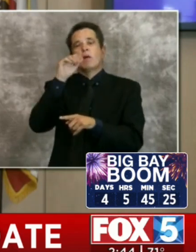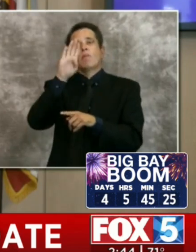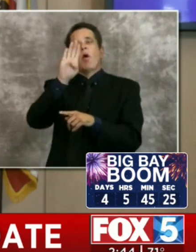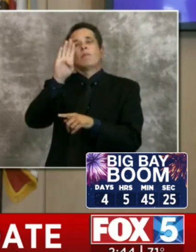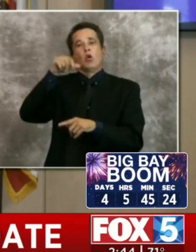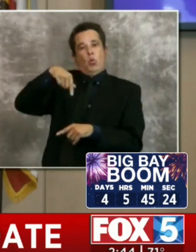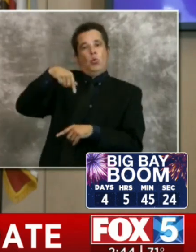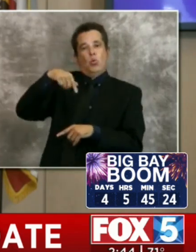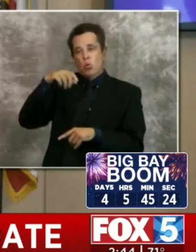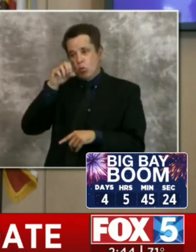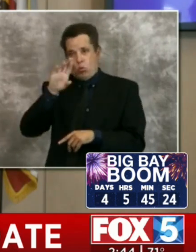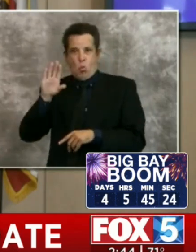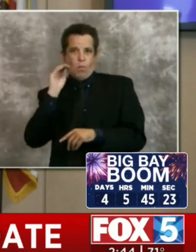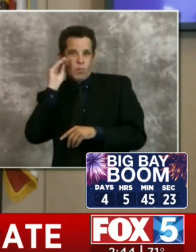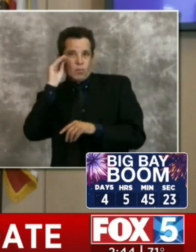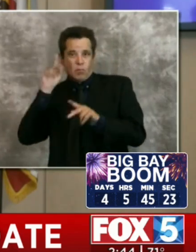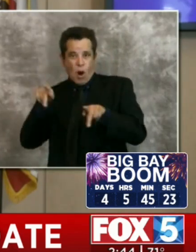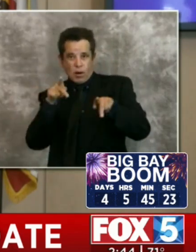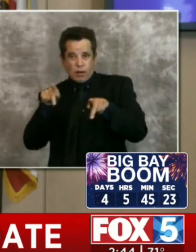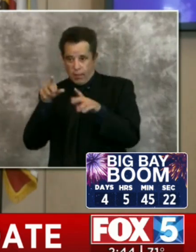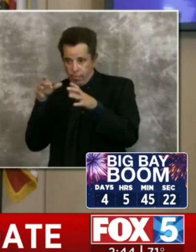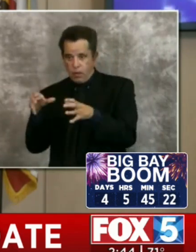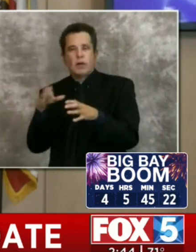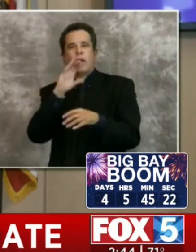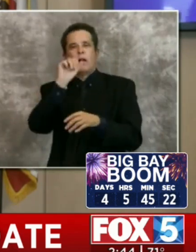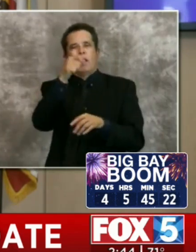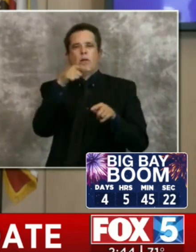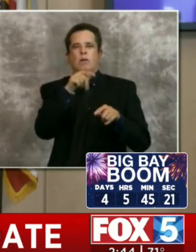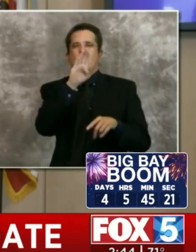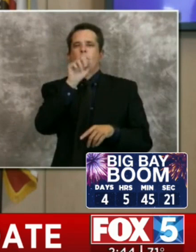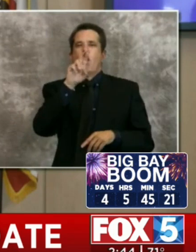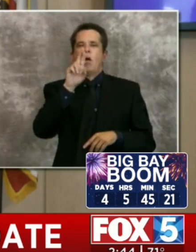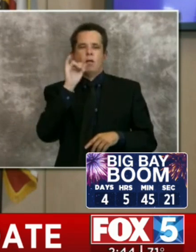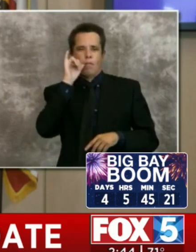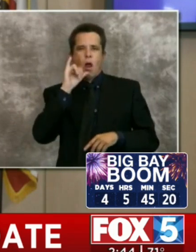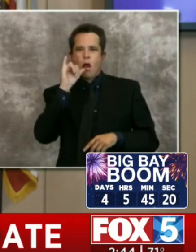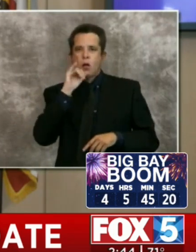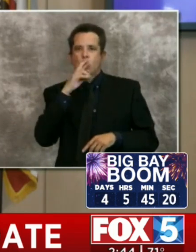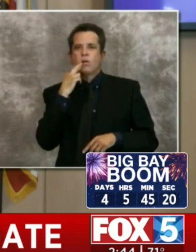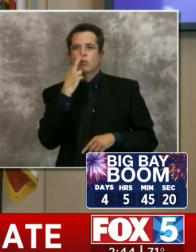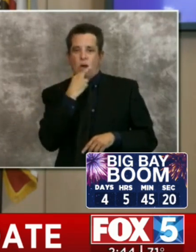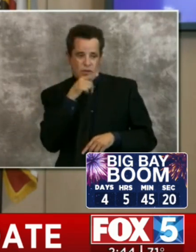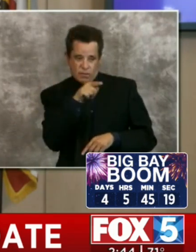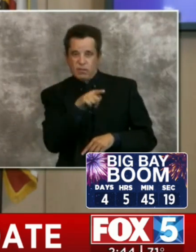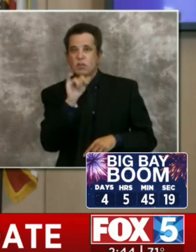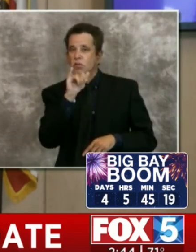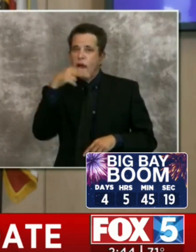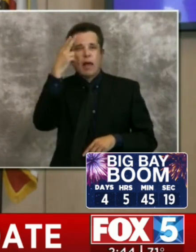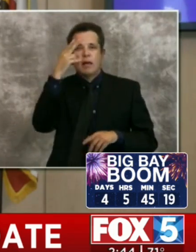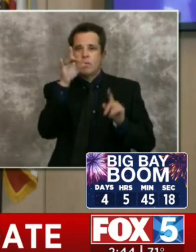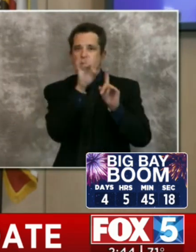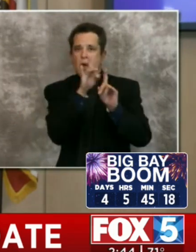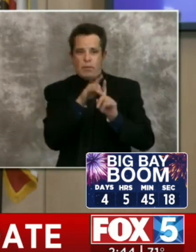SOURCES. IF IT'S IN PEOPLE'S HOMES. LIKE BART BECHT BACKYARD BARBECUES. AND FROM